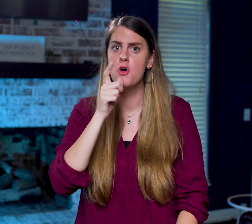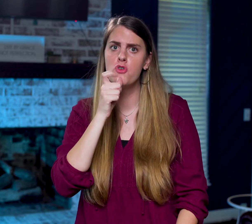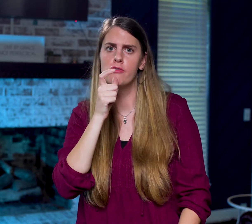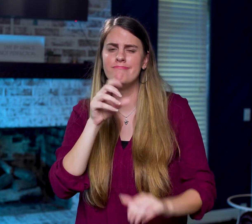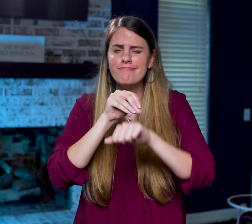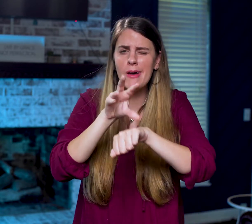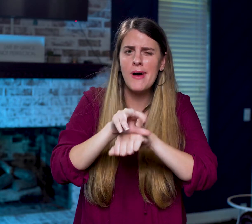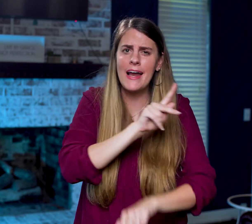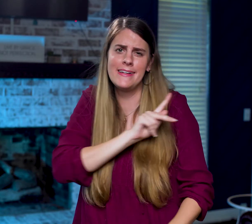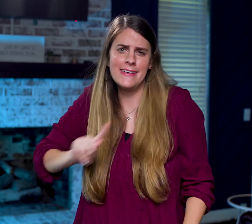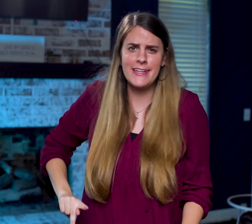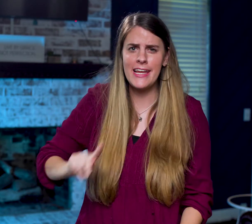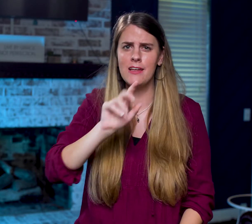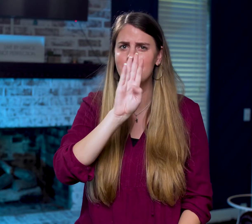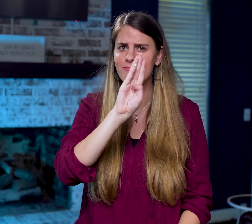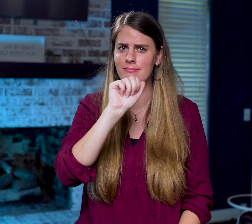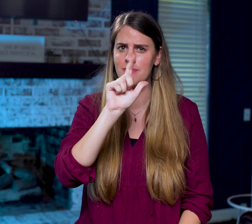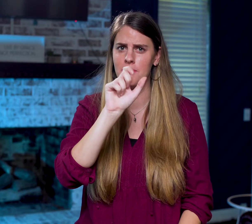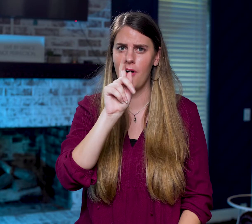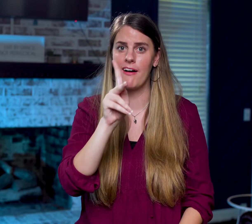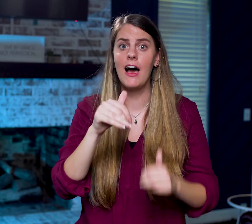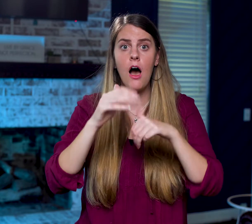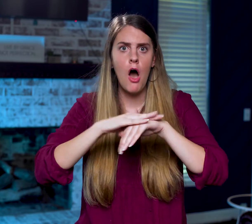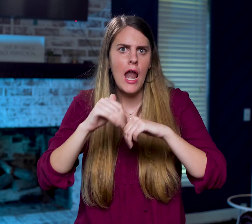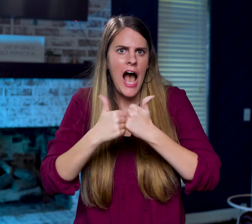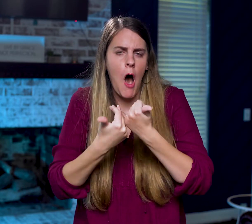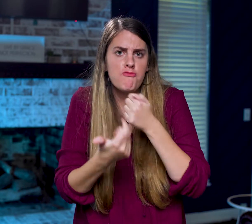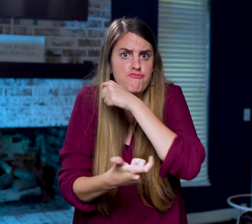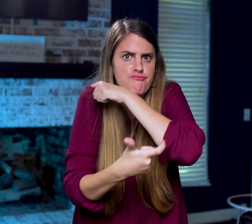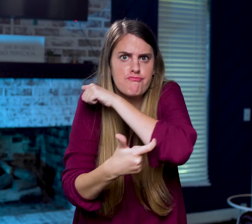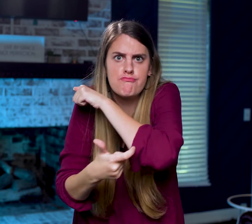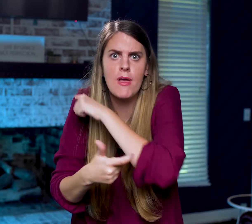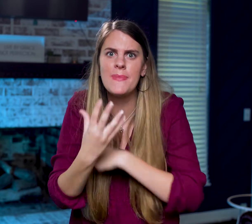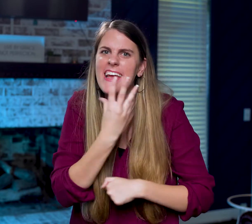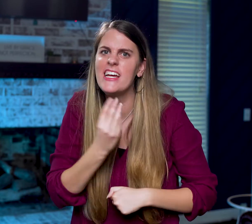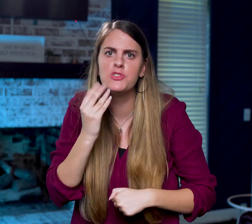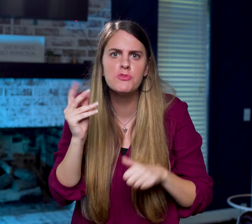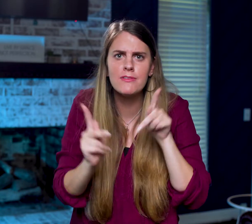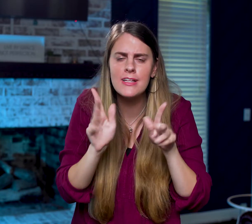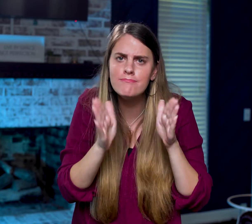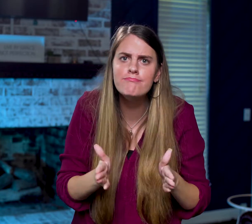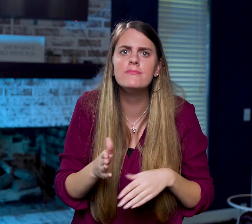who advised King Balak on how to tempt the Israelites